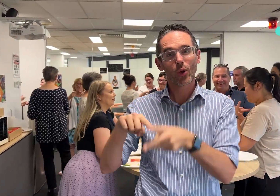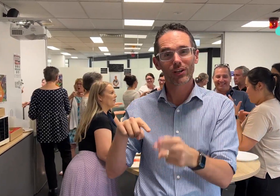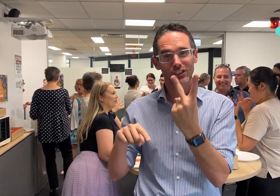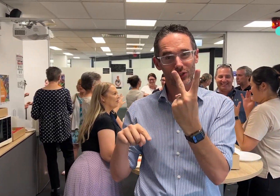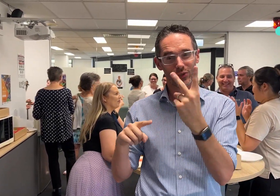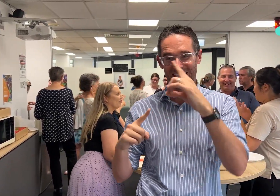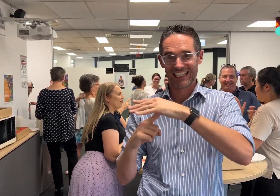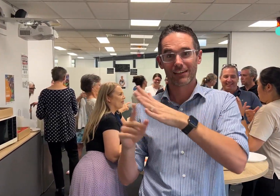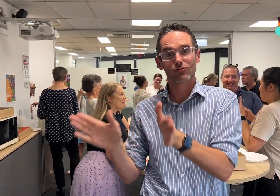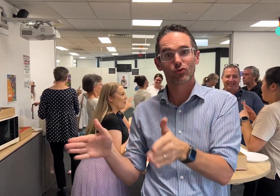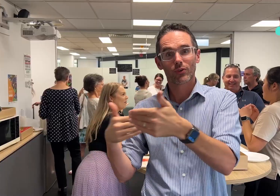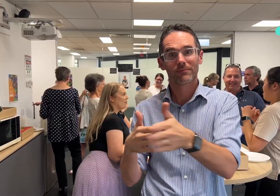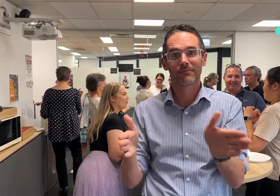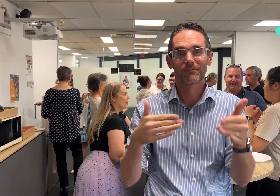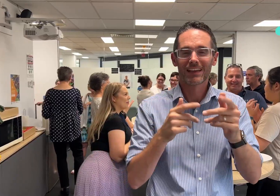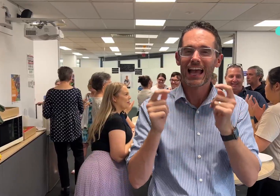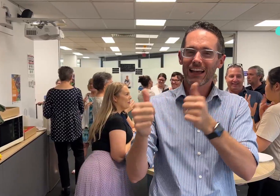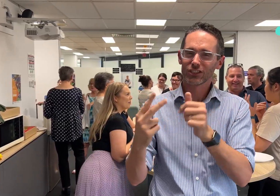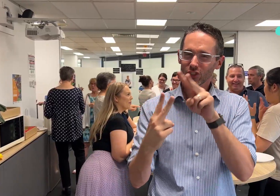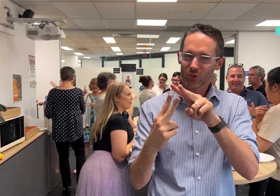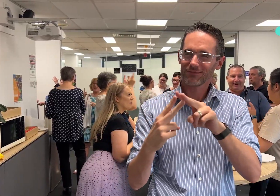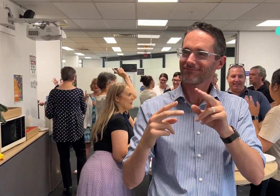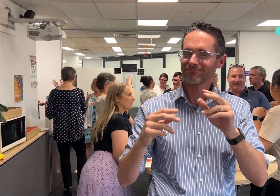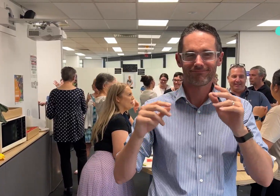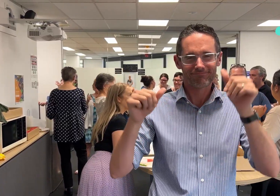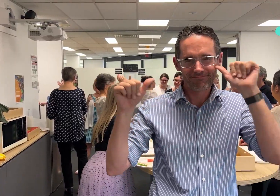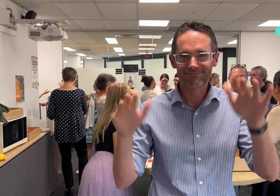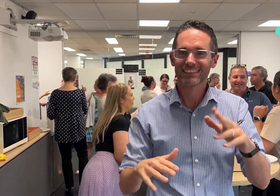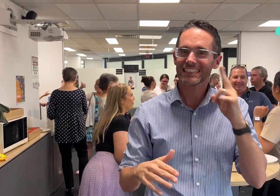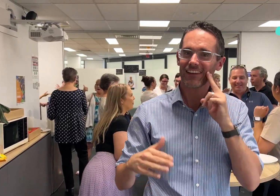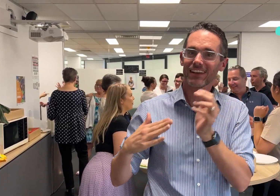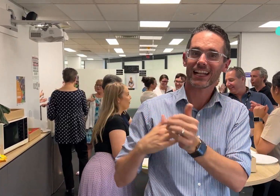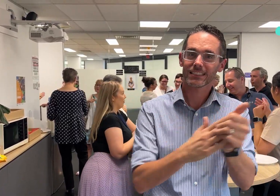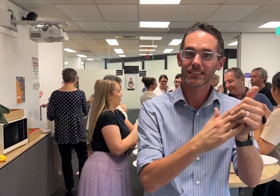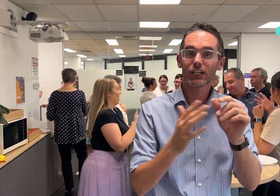where we have launched two key rooms named after two prolific Deaf community leaders,